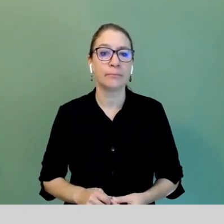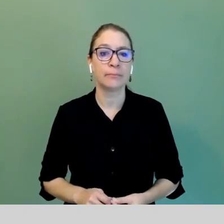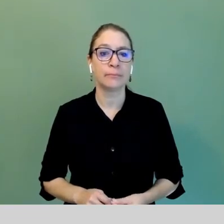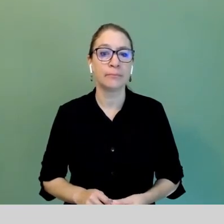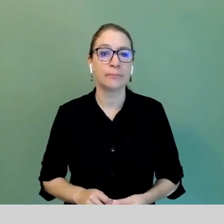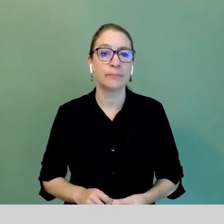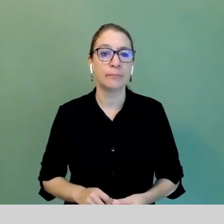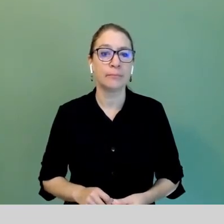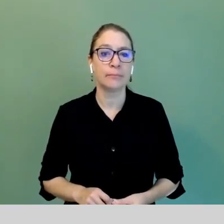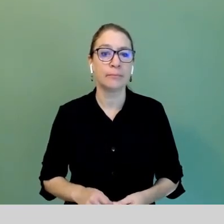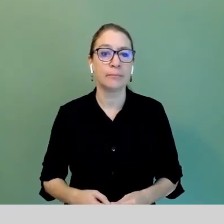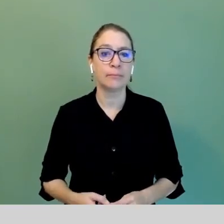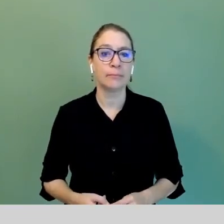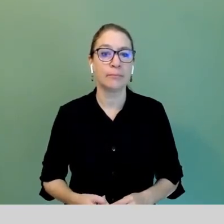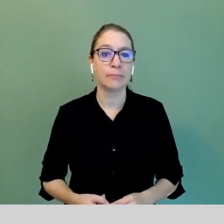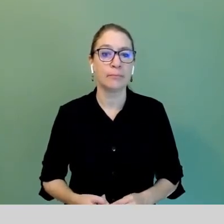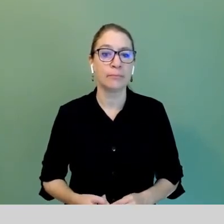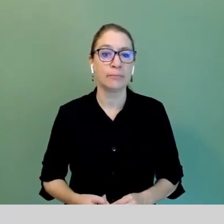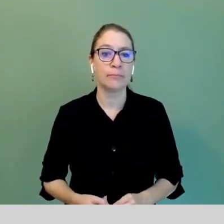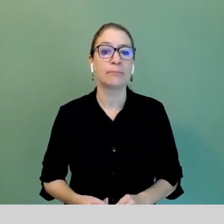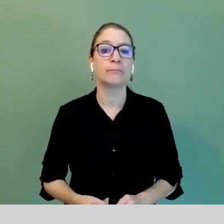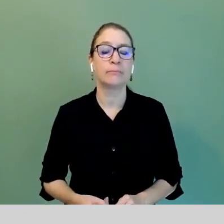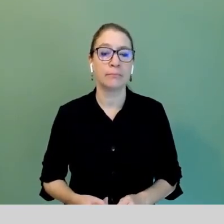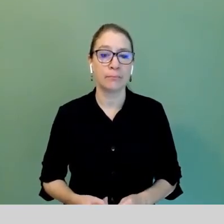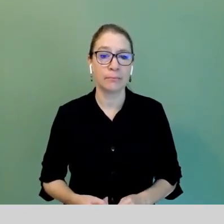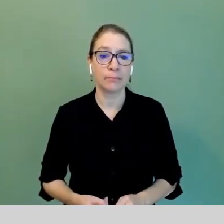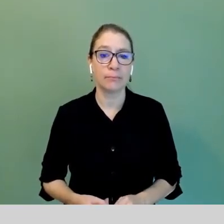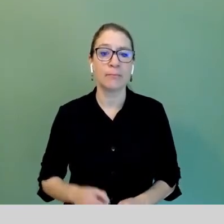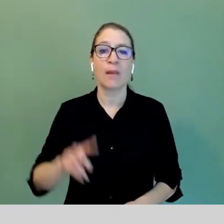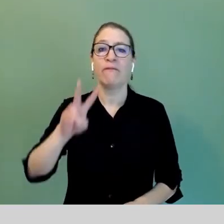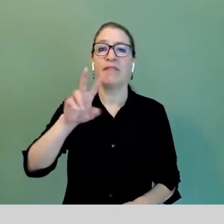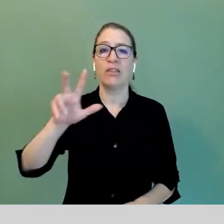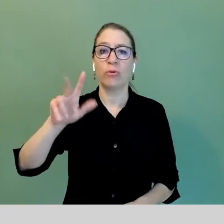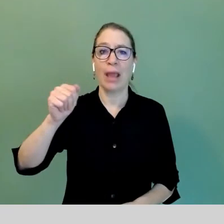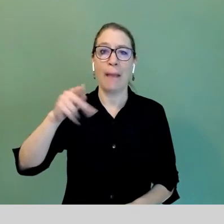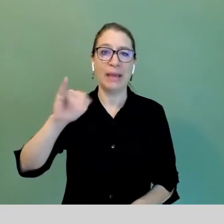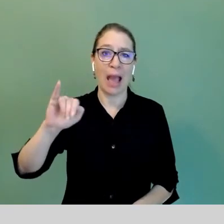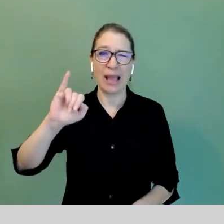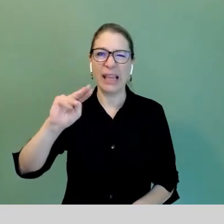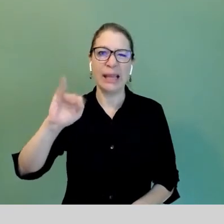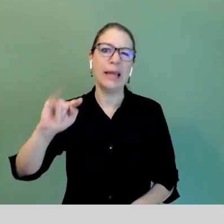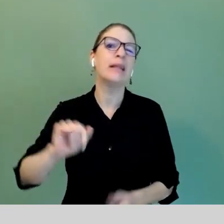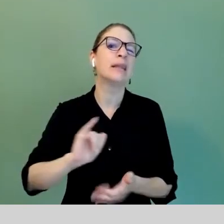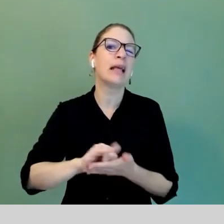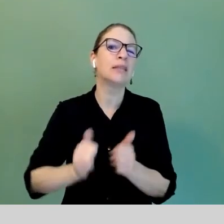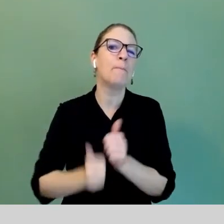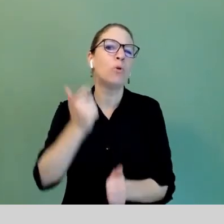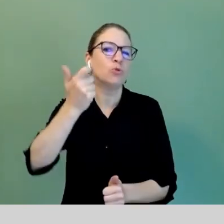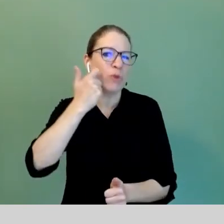Great Expectations, V3, API init. So V3 is just the most recent version of it.